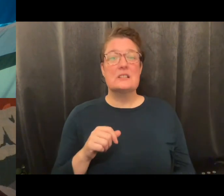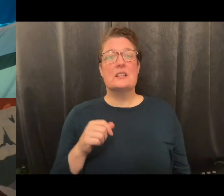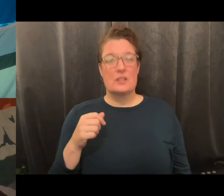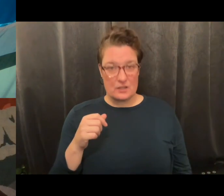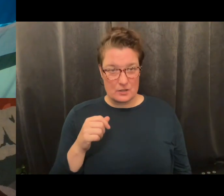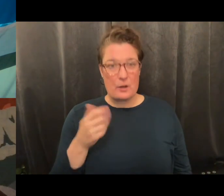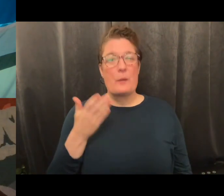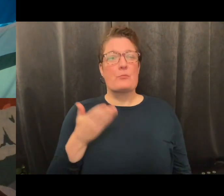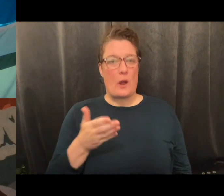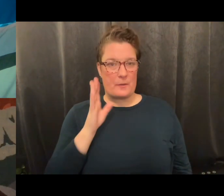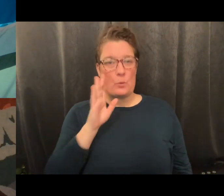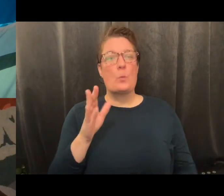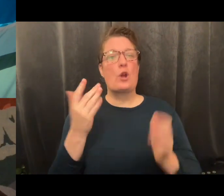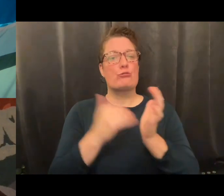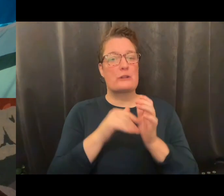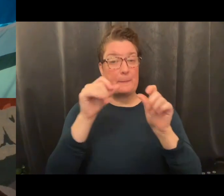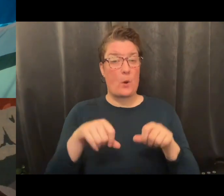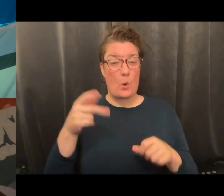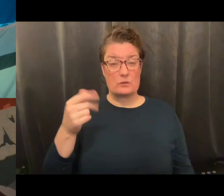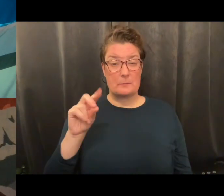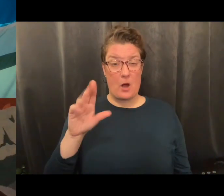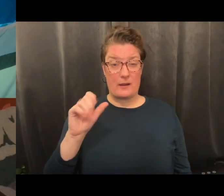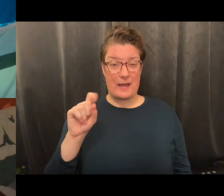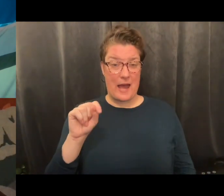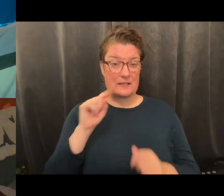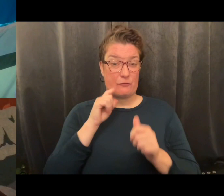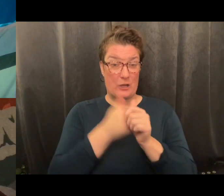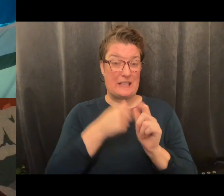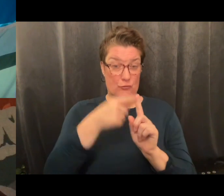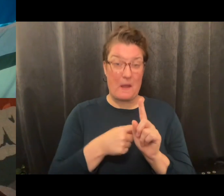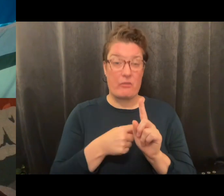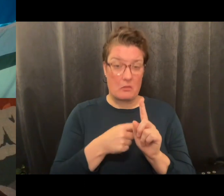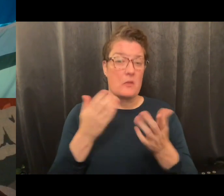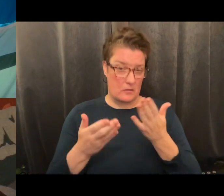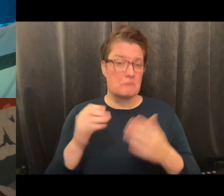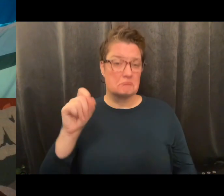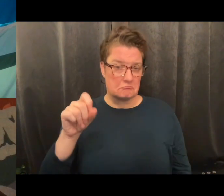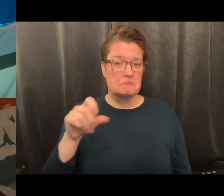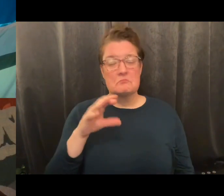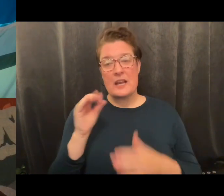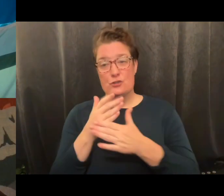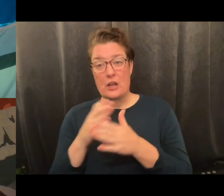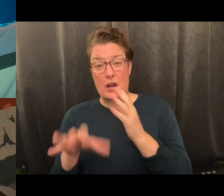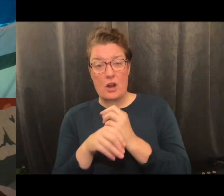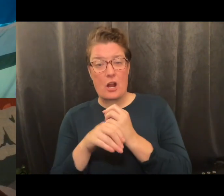each month and, and share any additional content that was created. We'll share plant teachings and resources, and this will